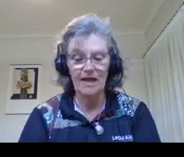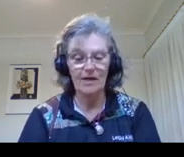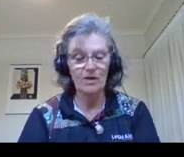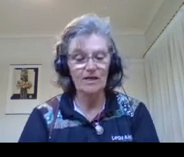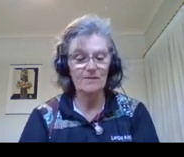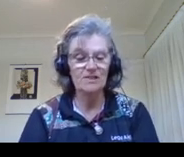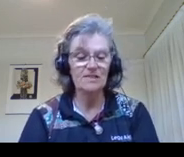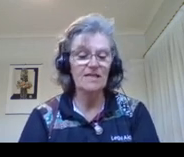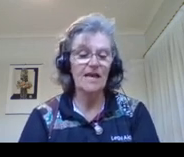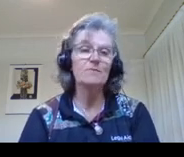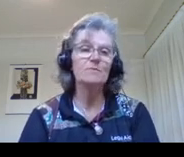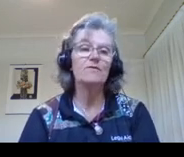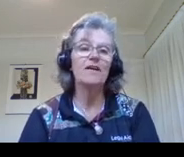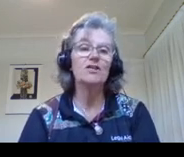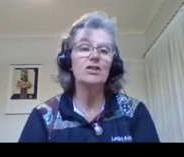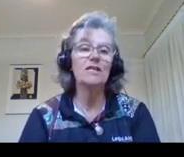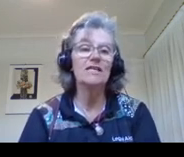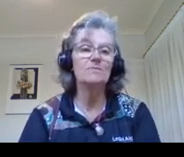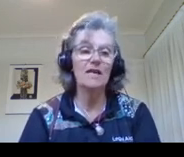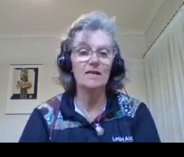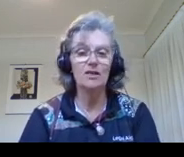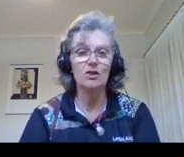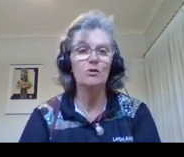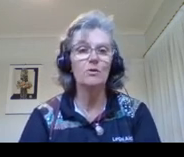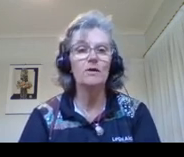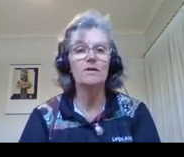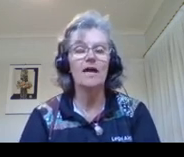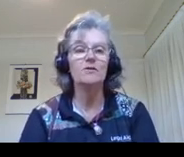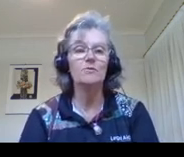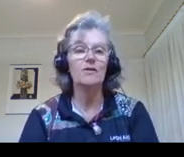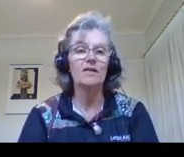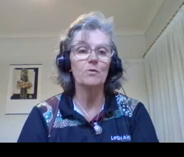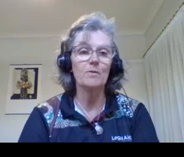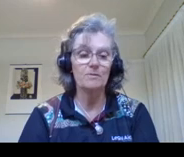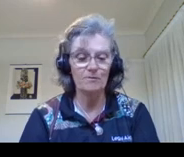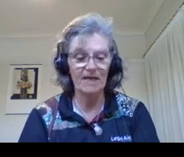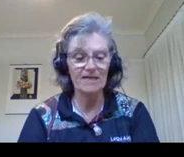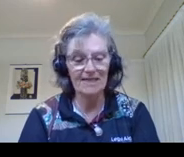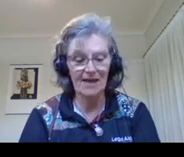and when it comes to scams prevention is better than cure and I think we'll be repeating that